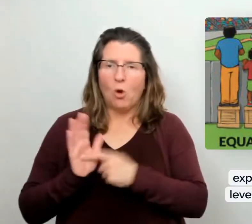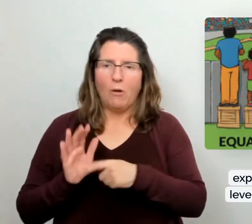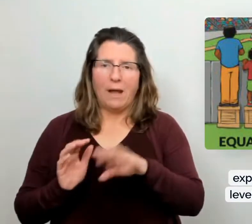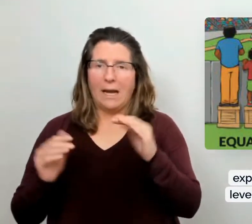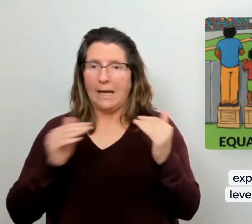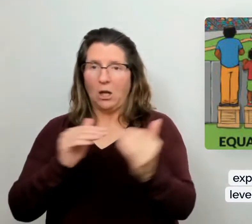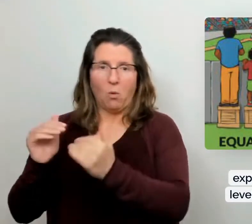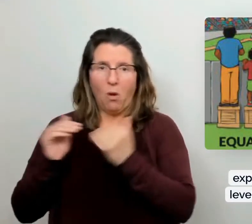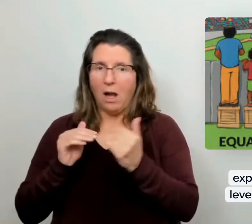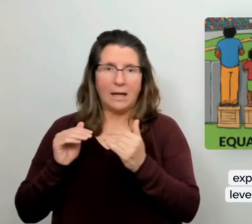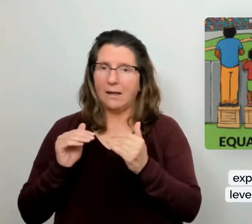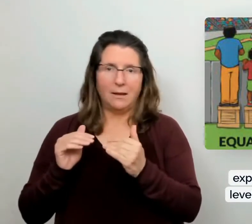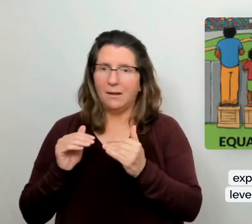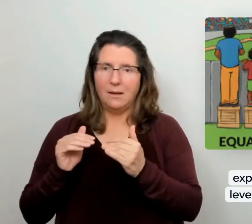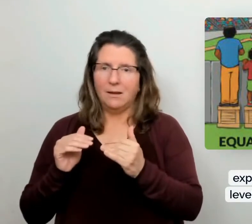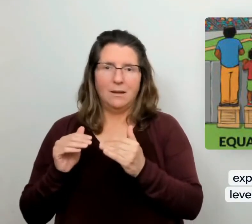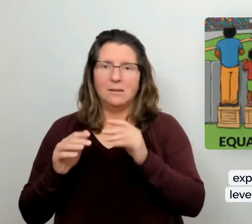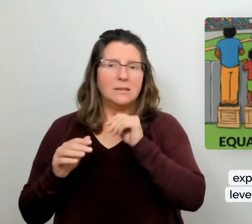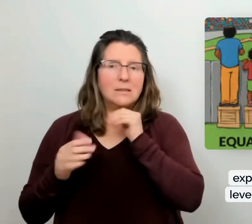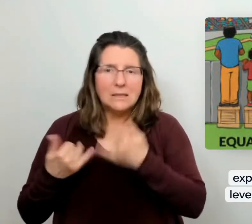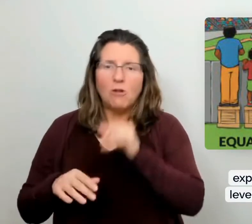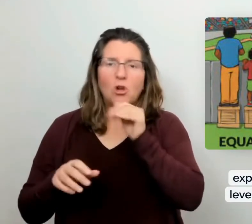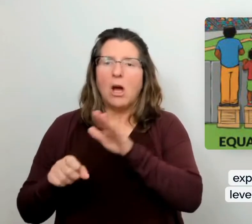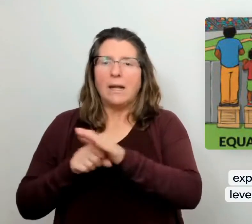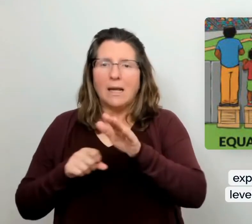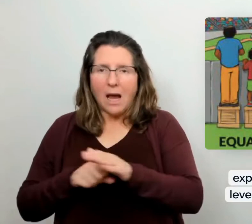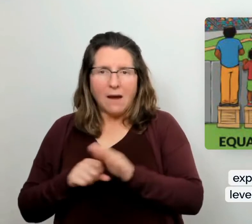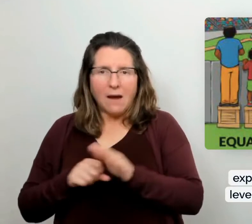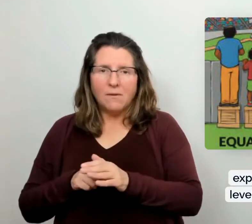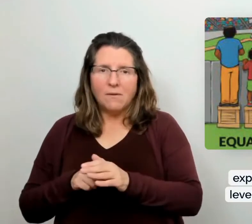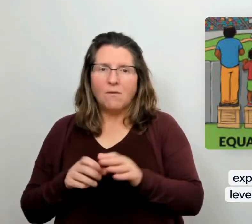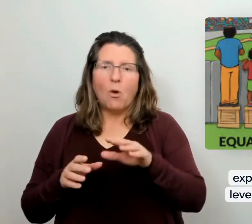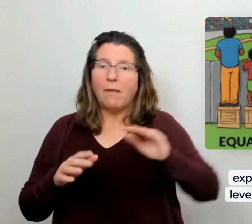Equality - giving everyone the same support - does not ensure equity.